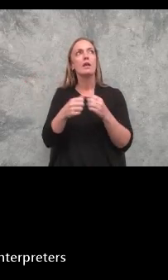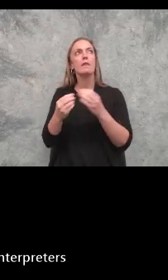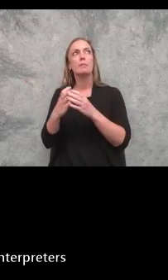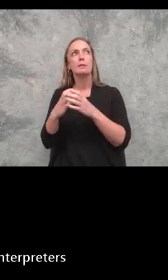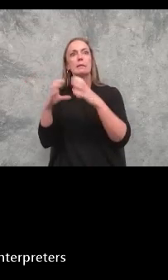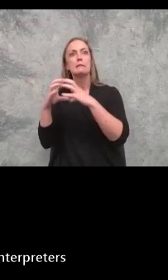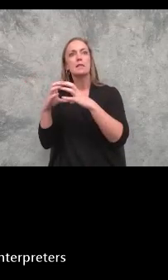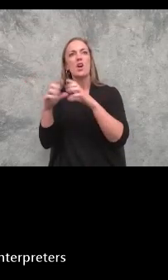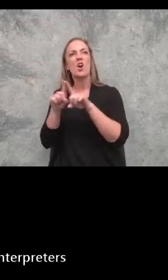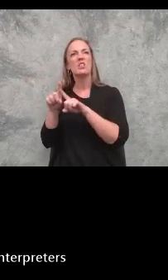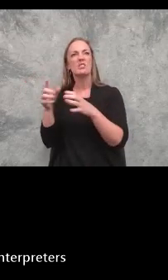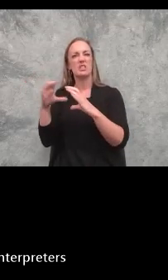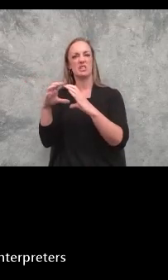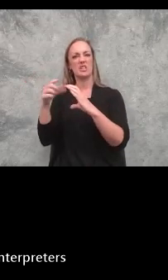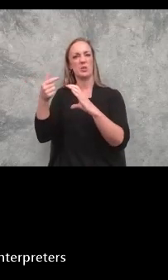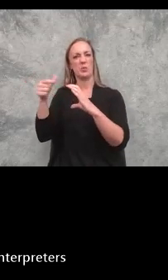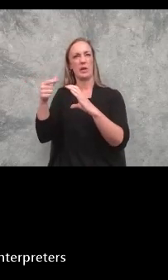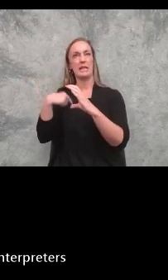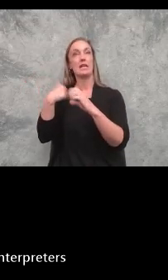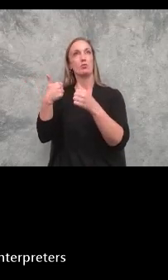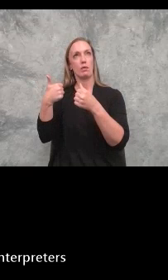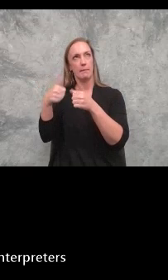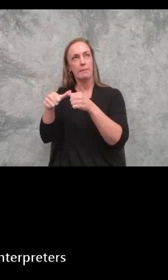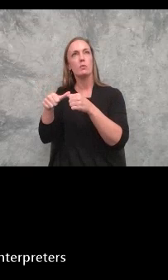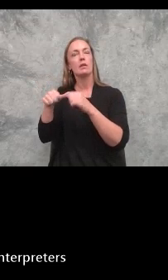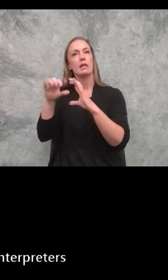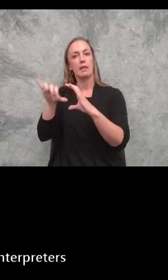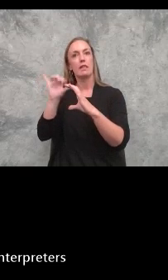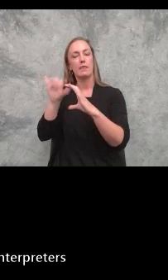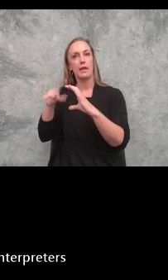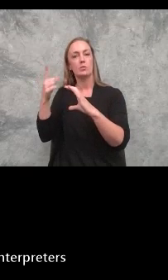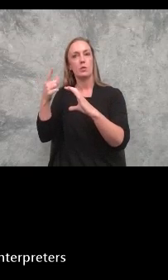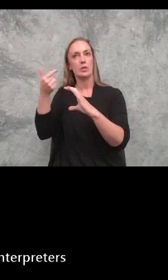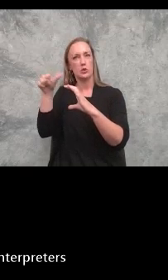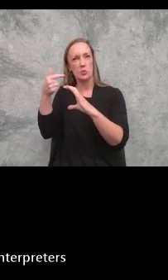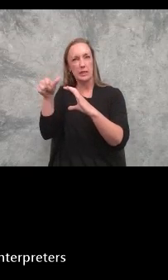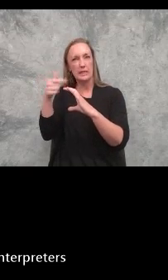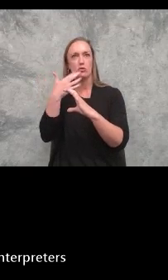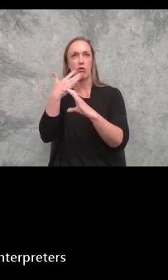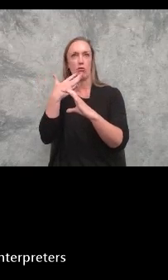was also kind of green and I tried to remember that that's the one that was greenish in color.”